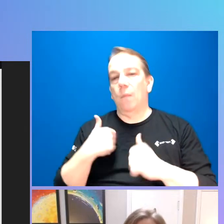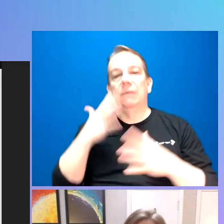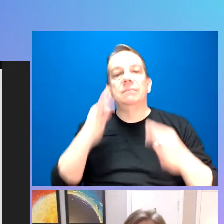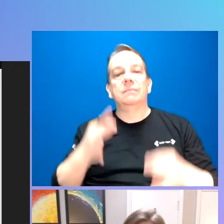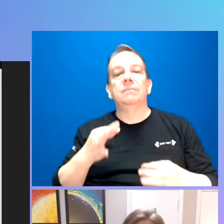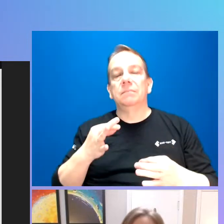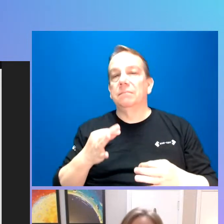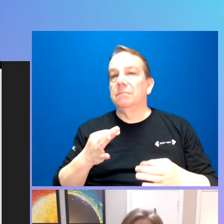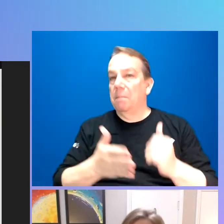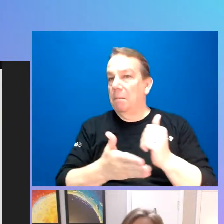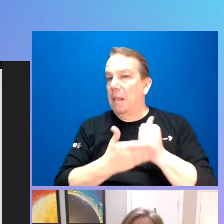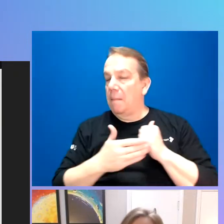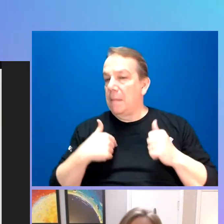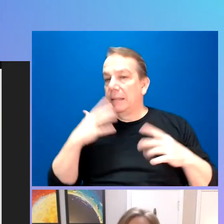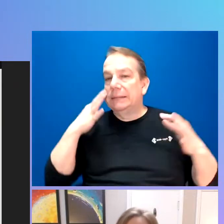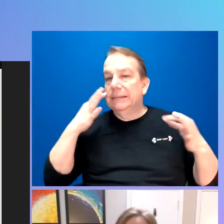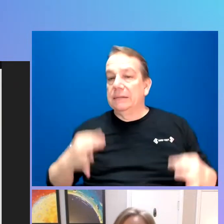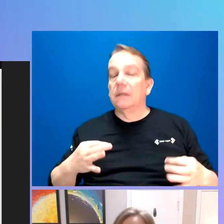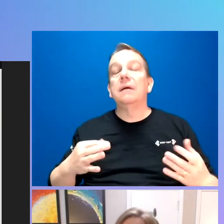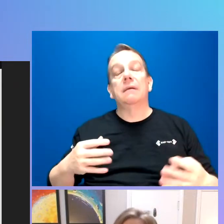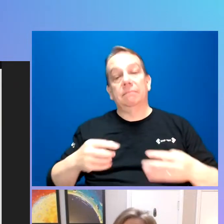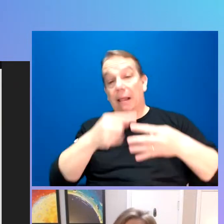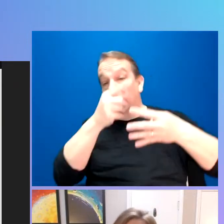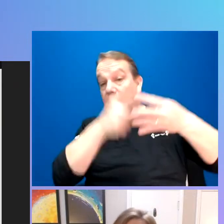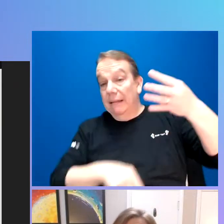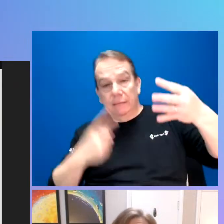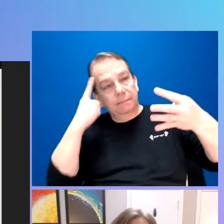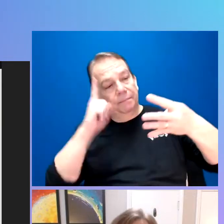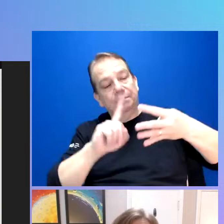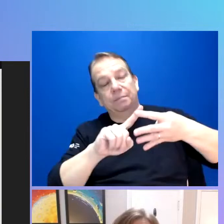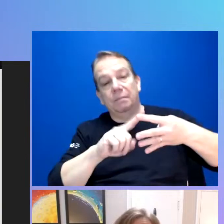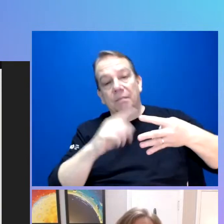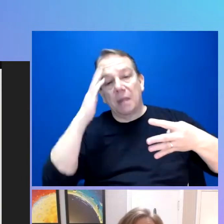make this decision again, let's list what we know first. I know